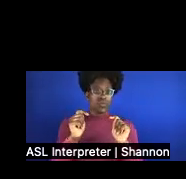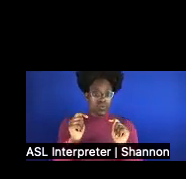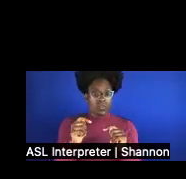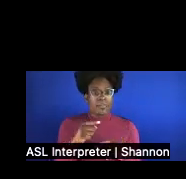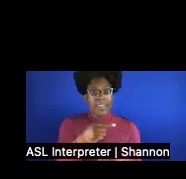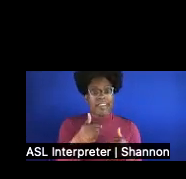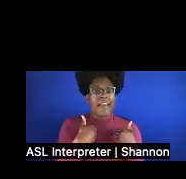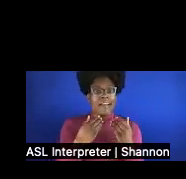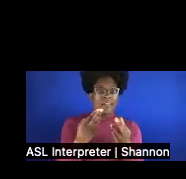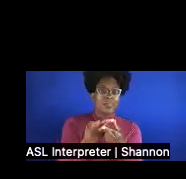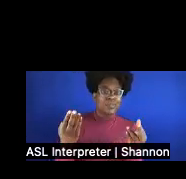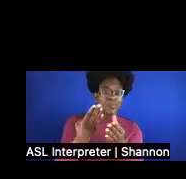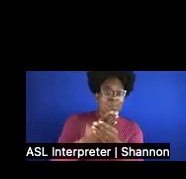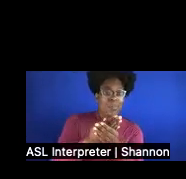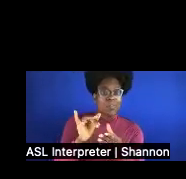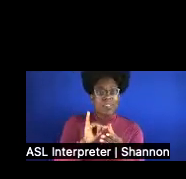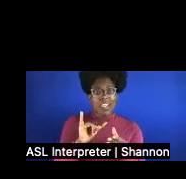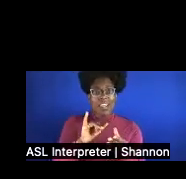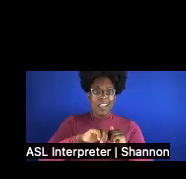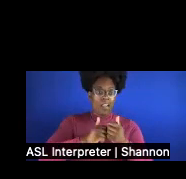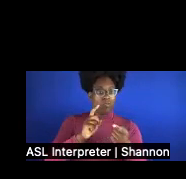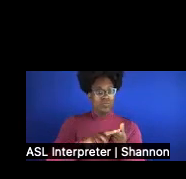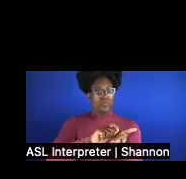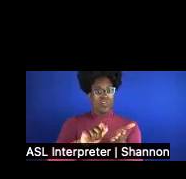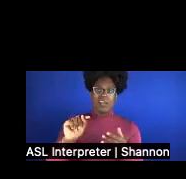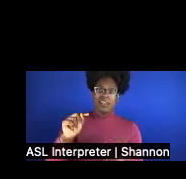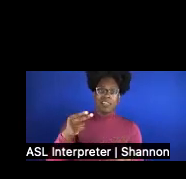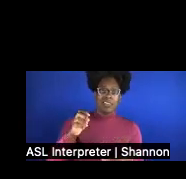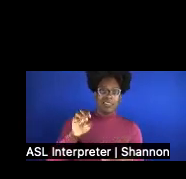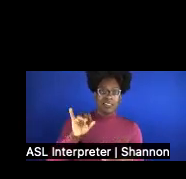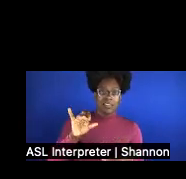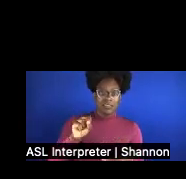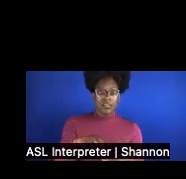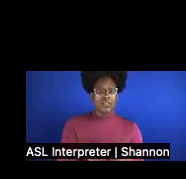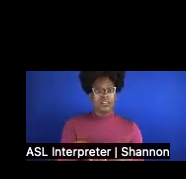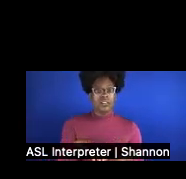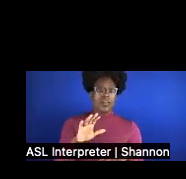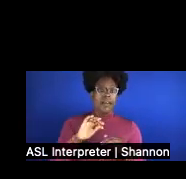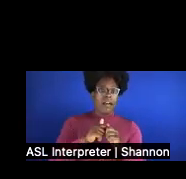writing introductions, conclusions, sentence-level grammar, citation issues. A whole host of